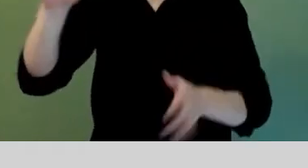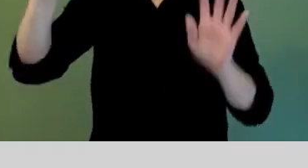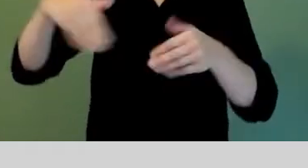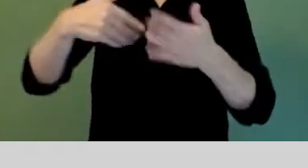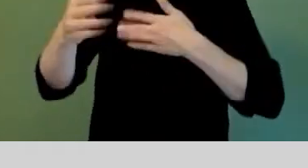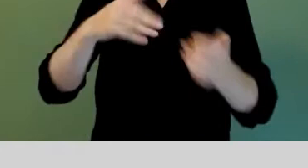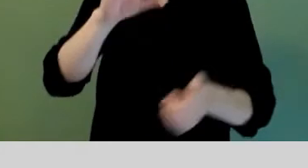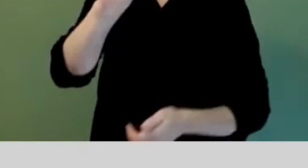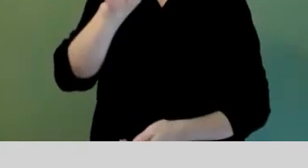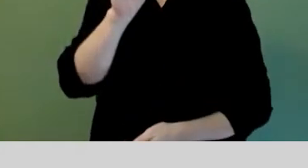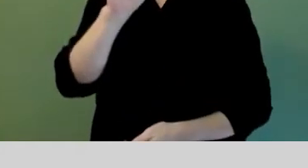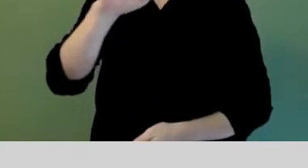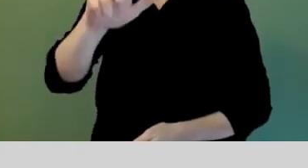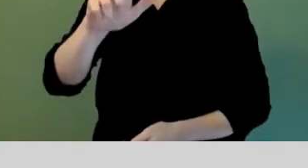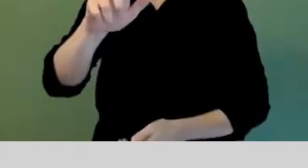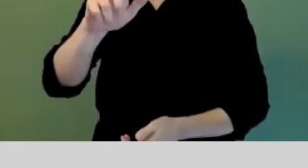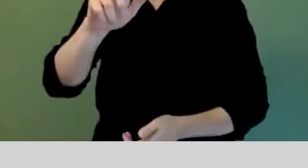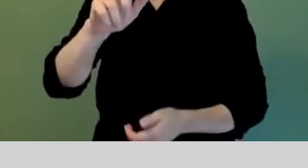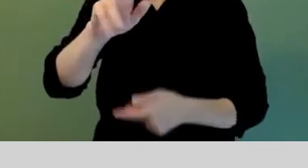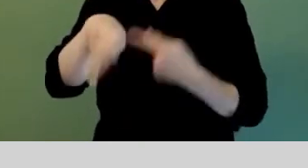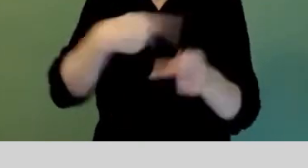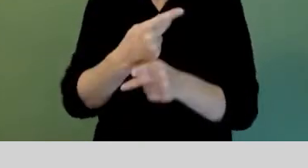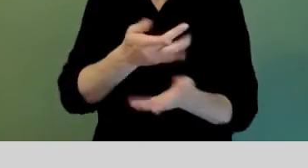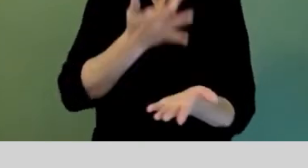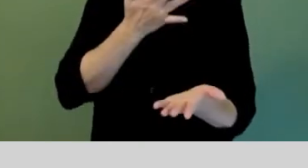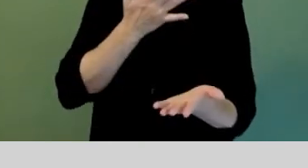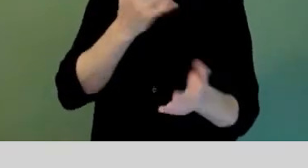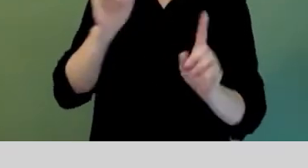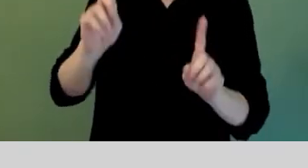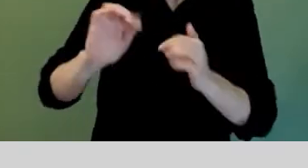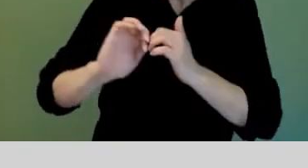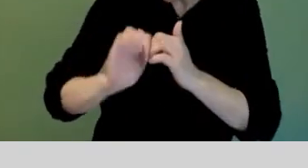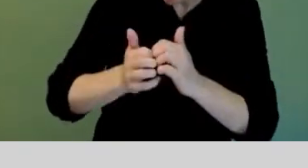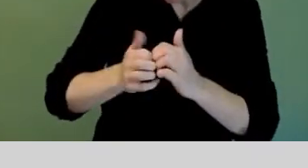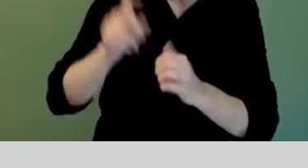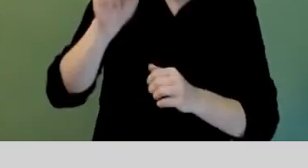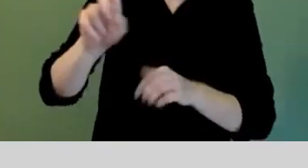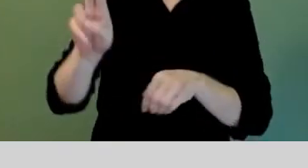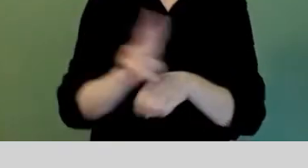Now to do this, you'd need to use something called a factory function.